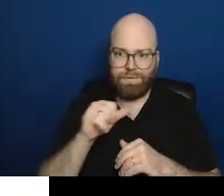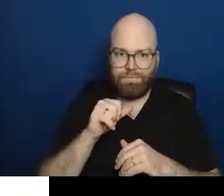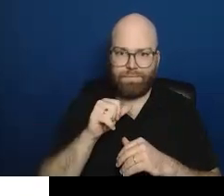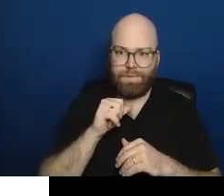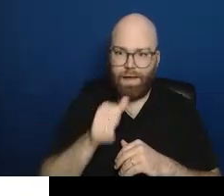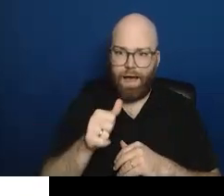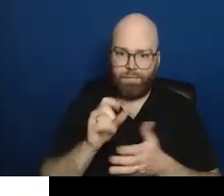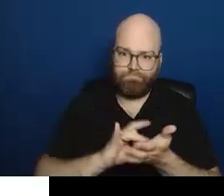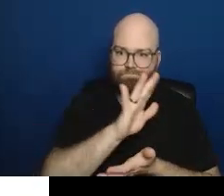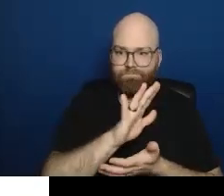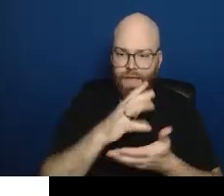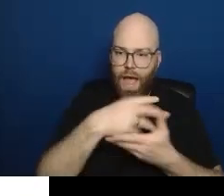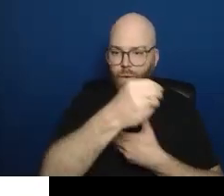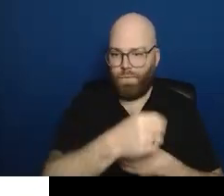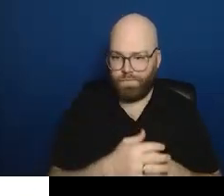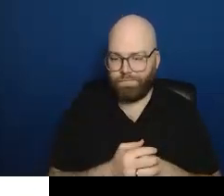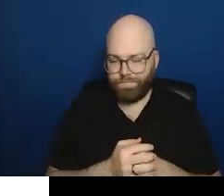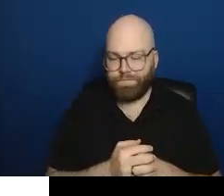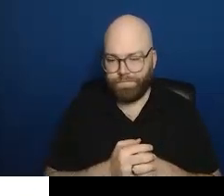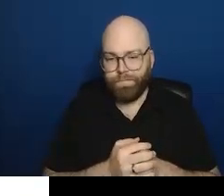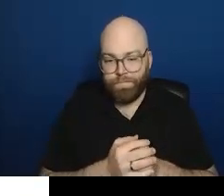Okay. So we had questions.